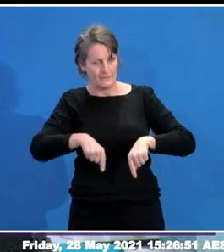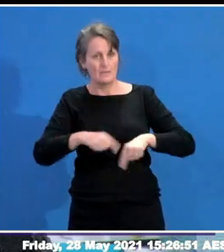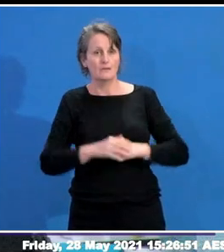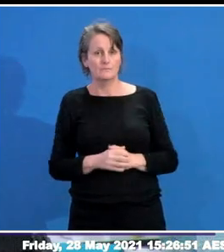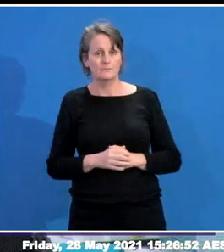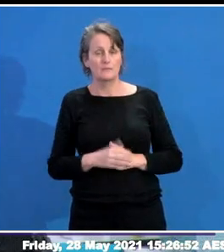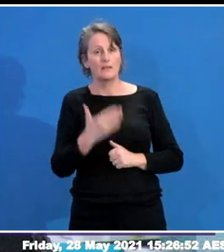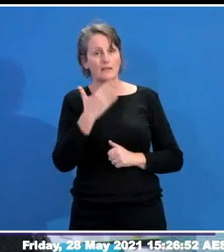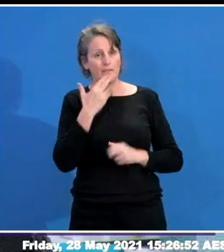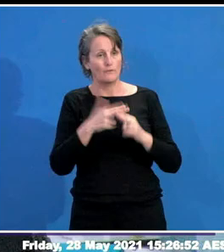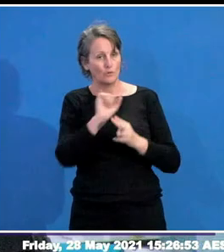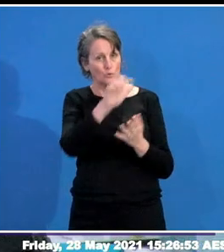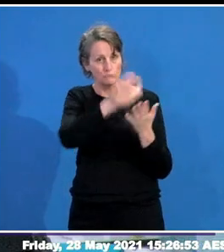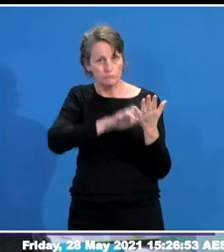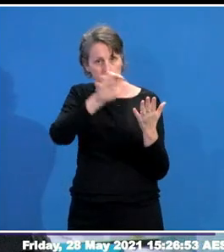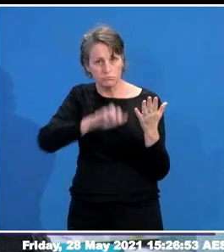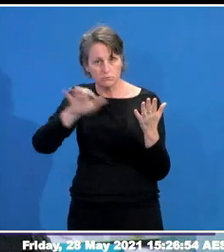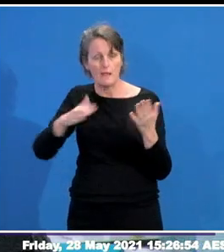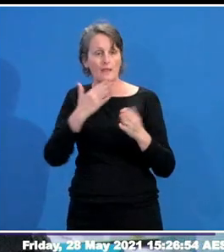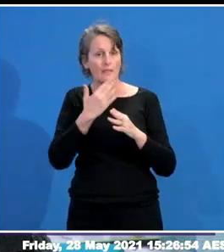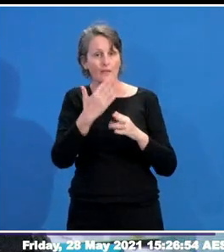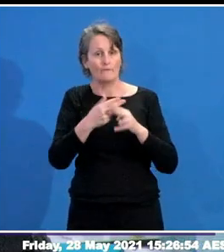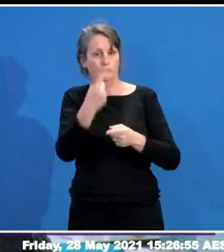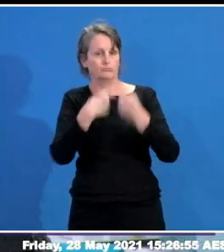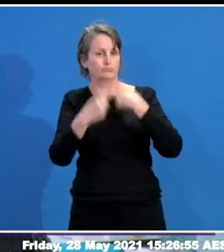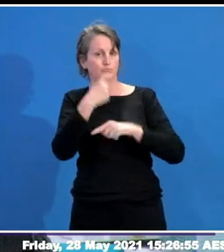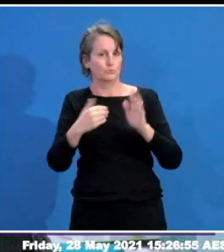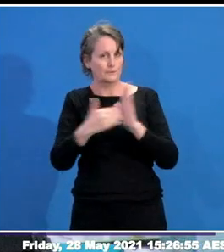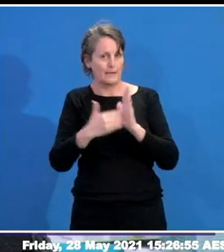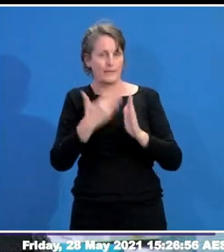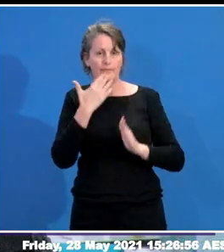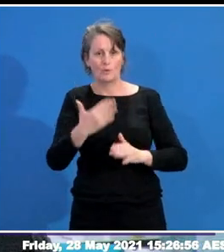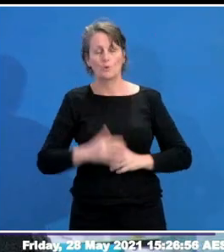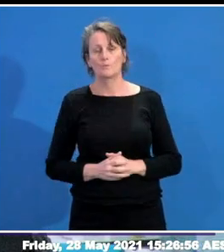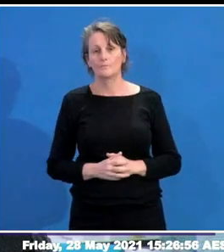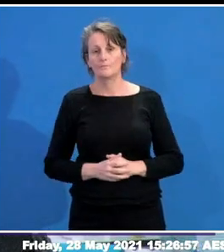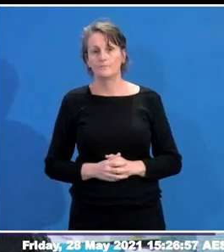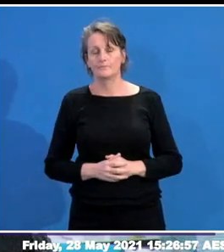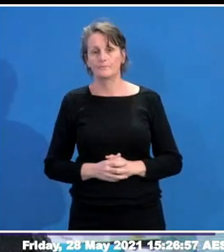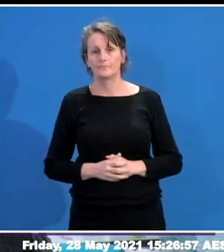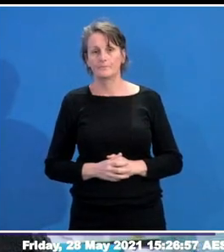Thank you for your detailed statement and your evidence today. Thank you.